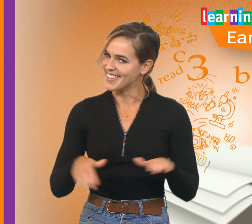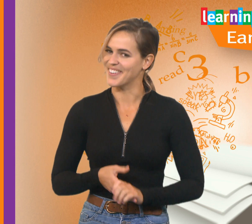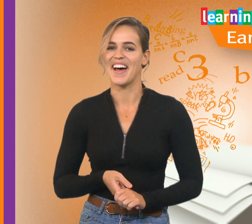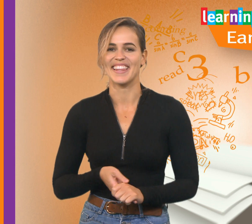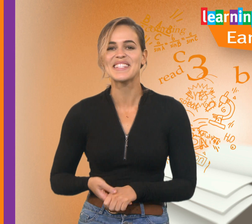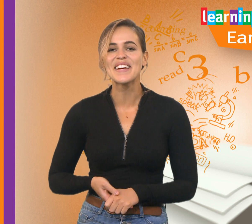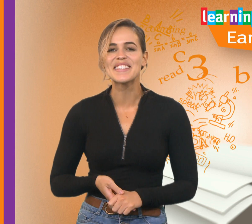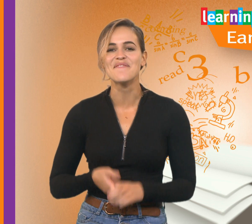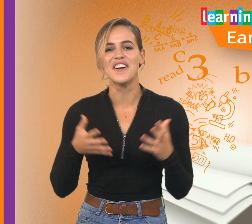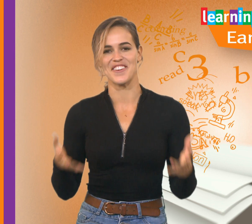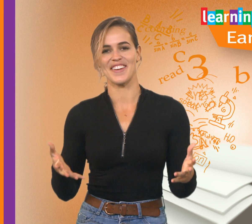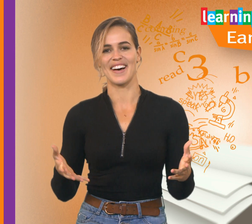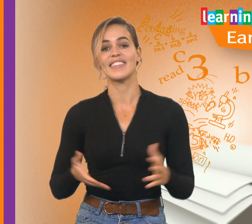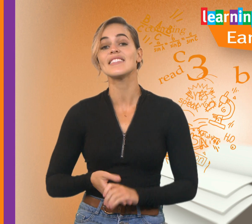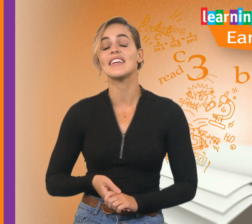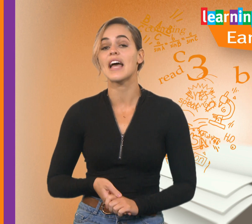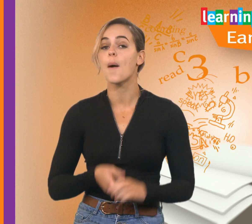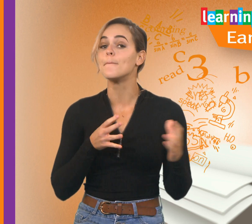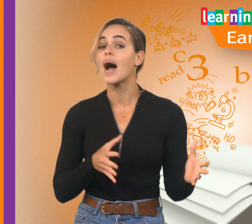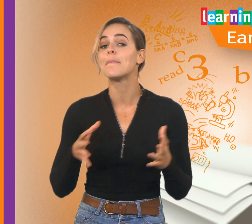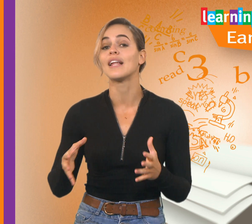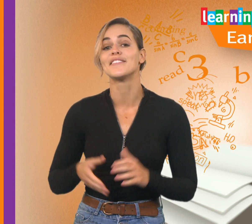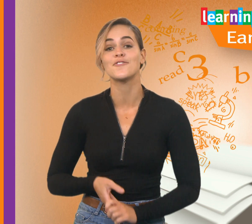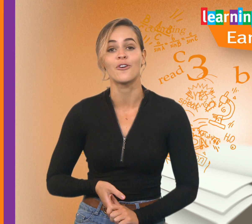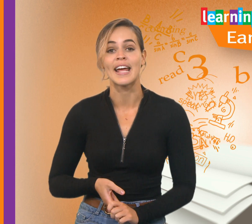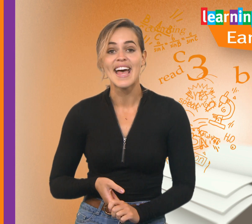All right, let’s meet someone new now. This is our My Place story,